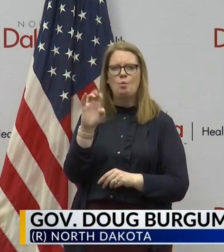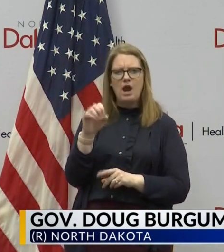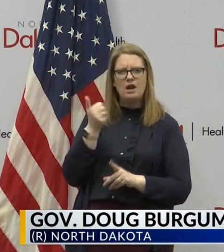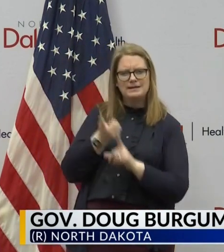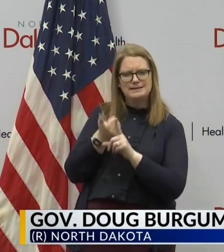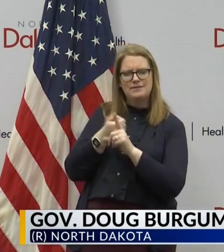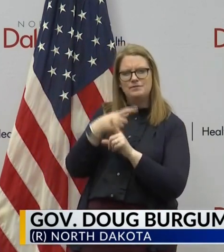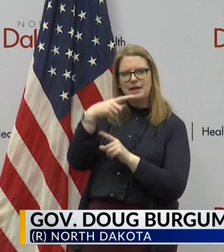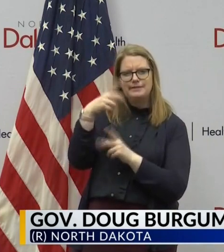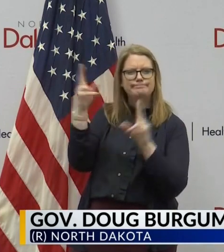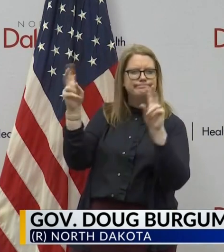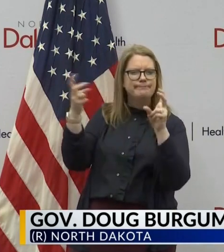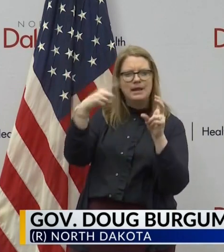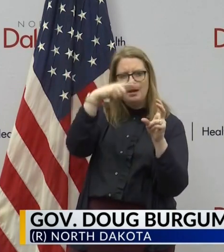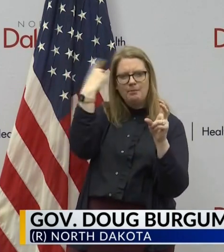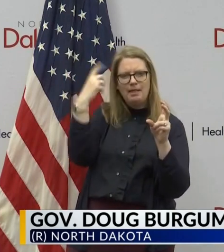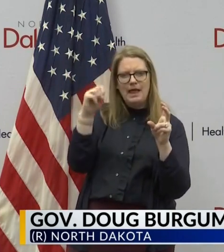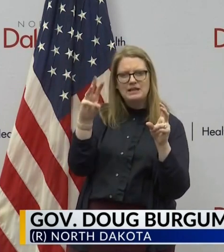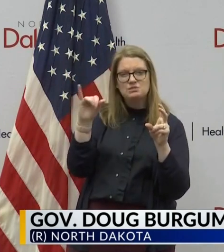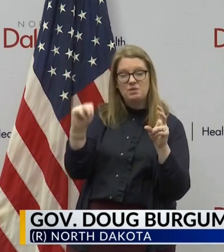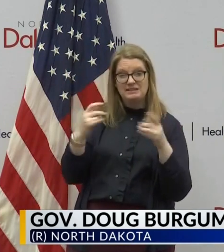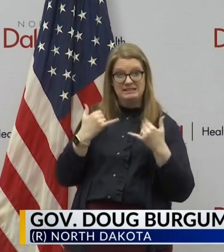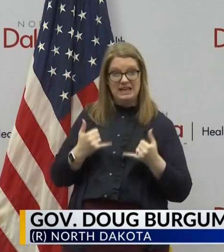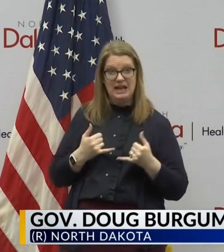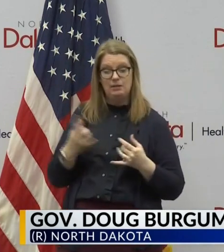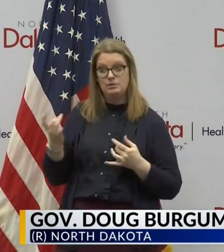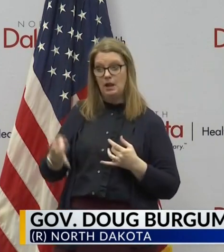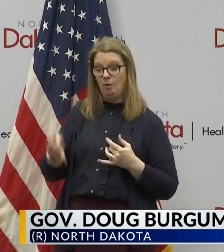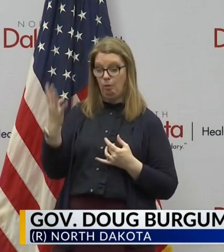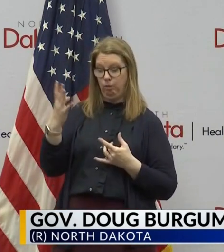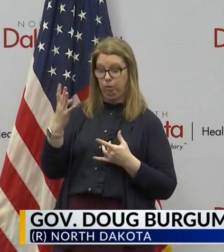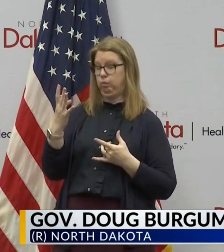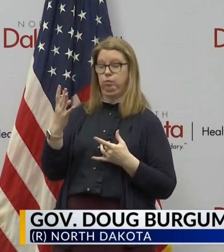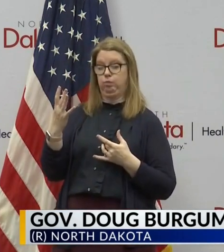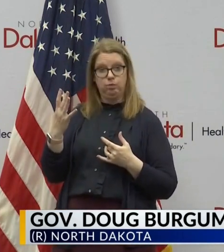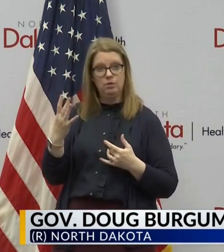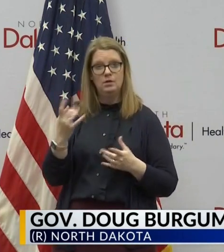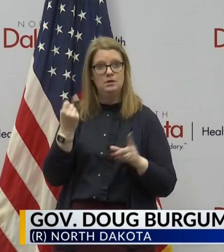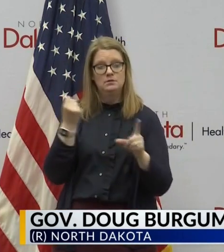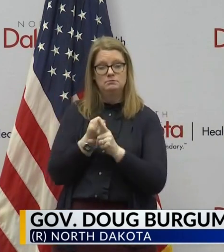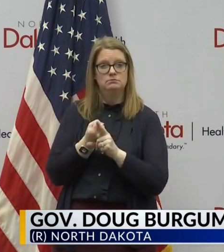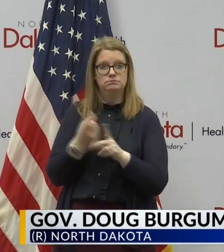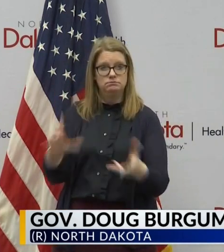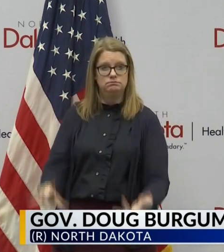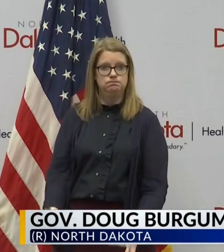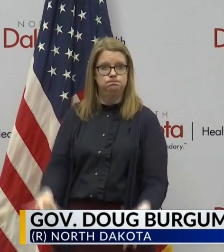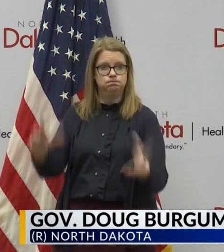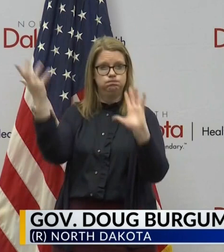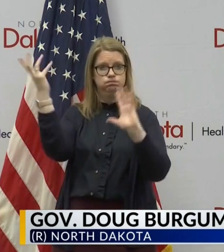NUMBER OF YEARS AND SOME PEOPLE TALK ABOUT STATISTICAL PROBABILITIES AND CALL SOMETHING